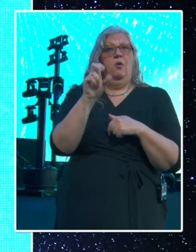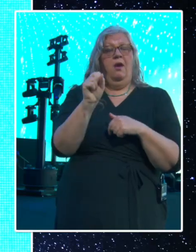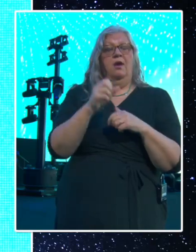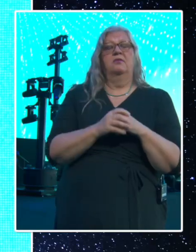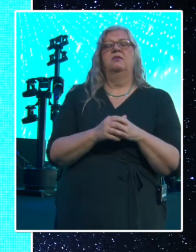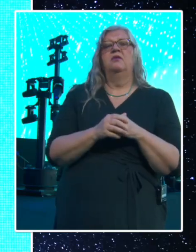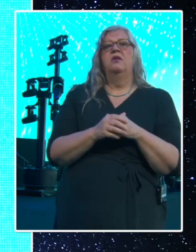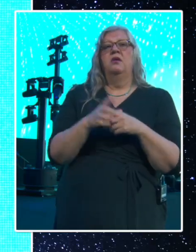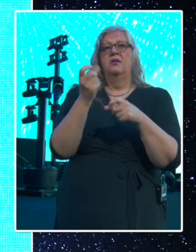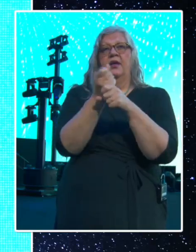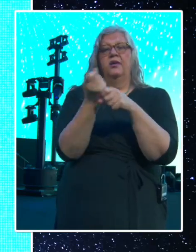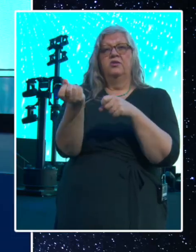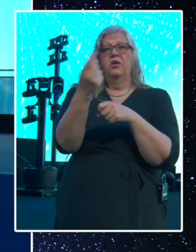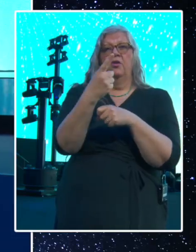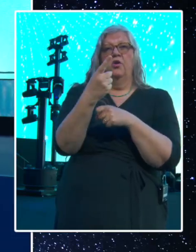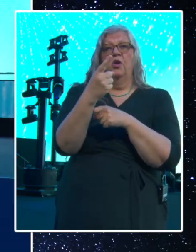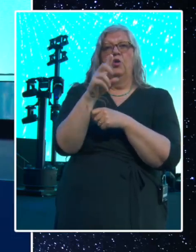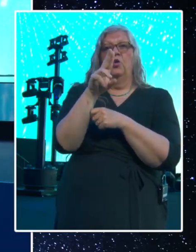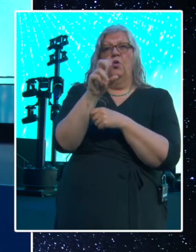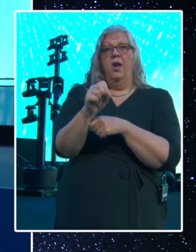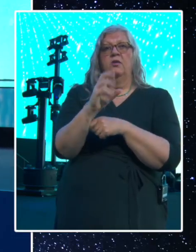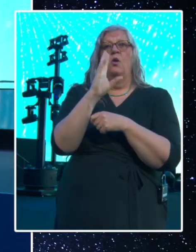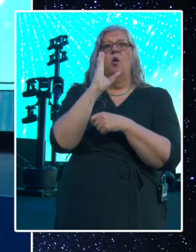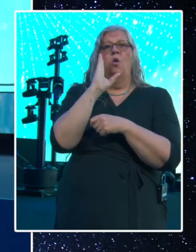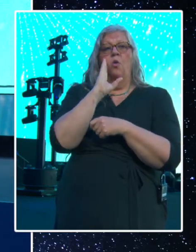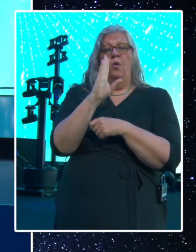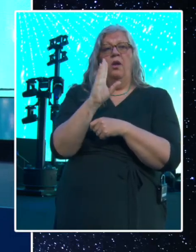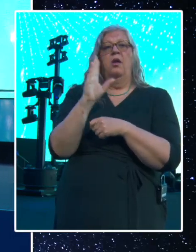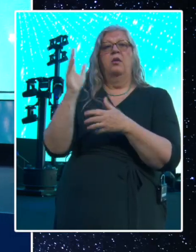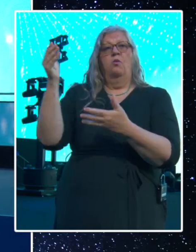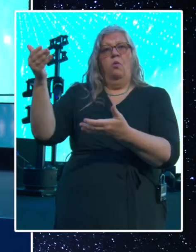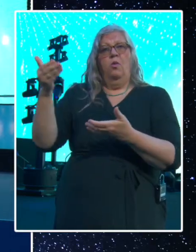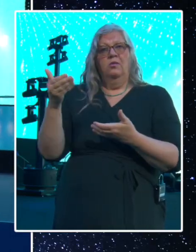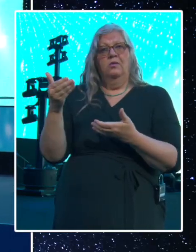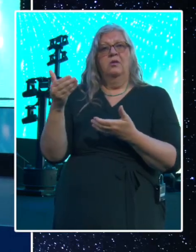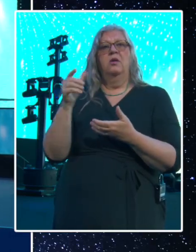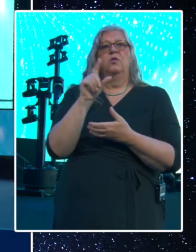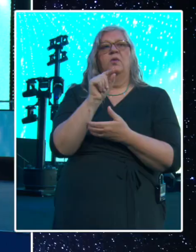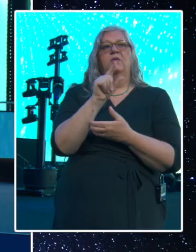And next year, the US will also host the 2026 FIFA World Cup.